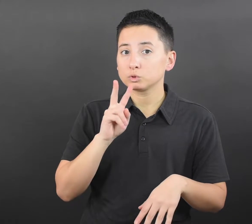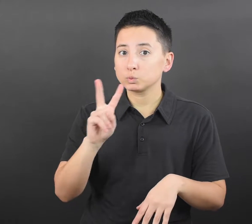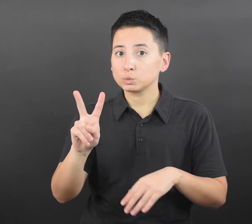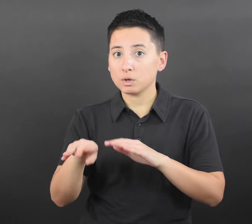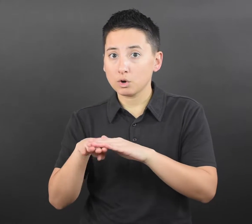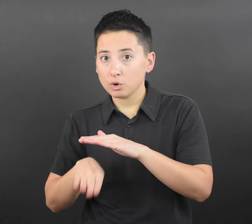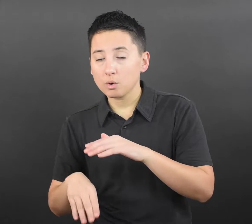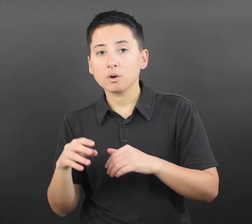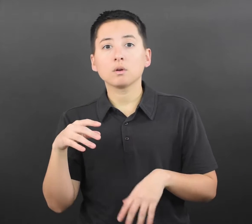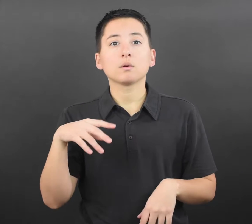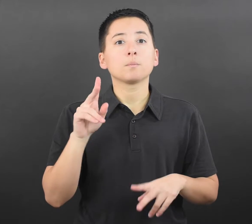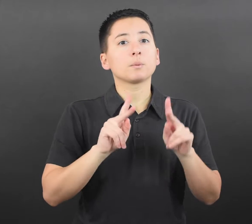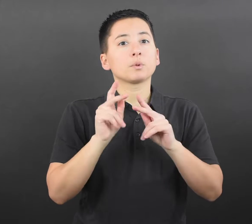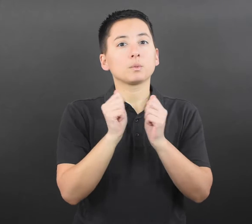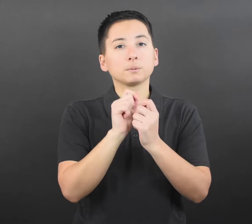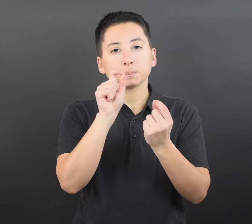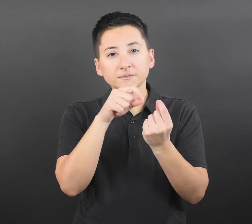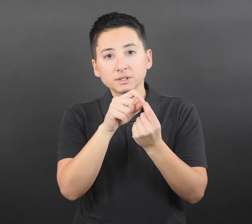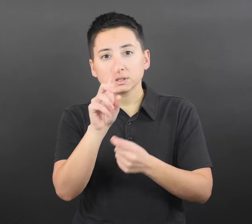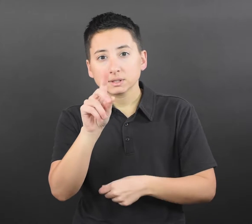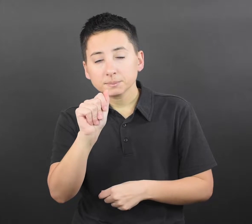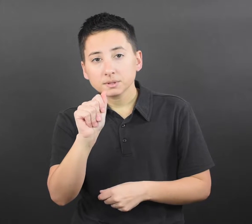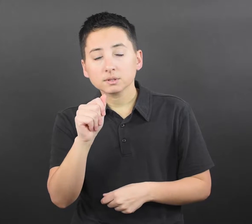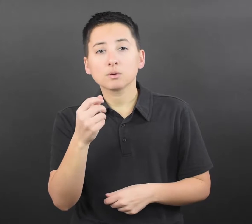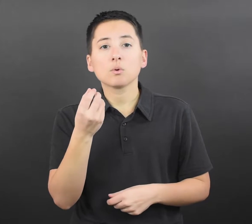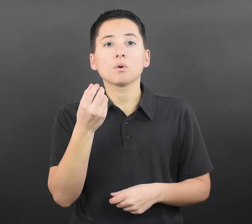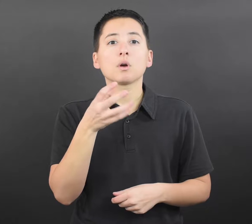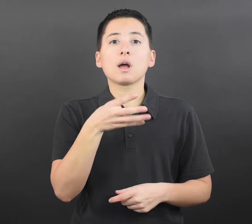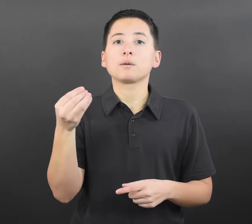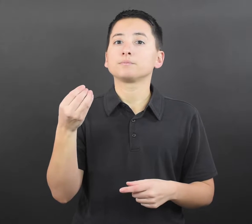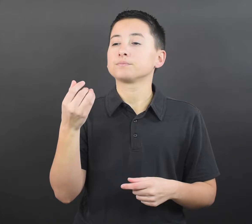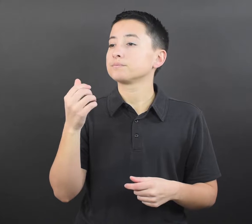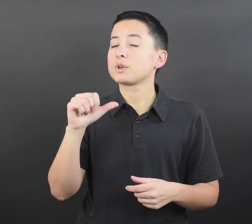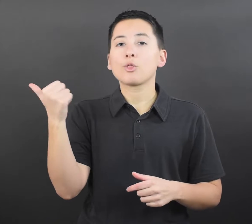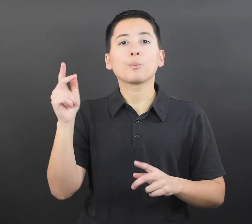after their isolation period at home ends, they should wear a well-fitting mask.